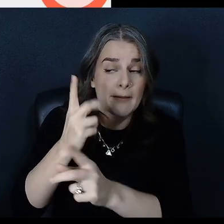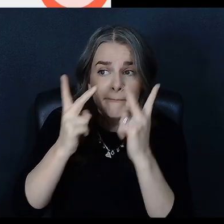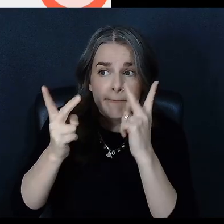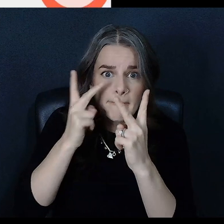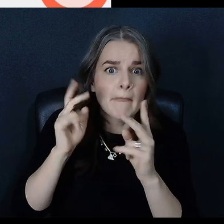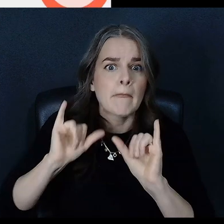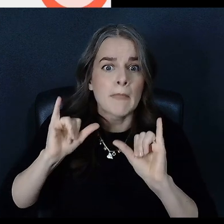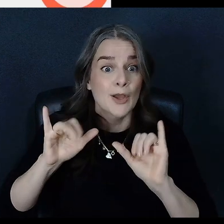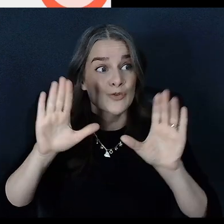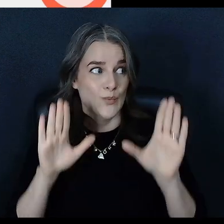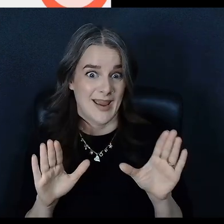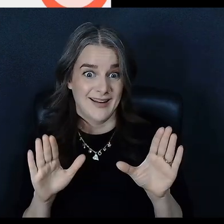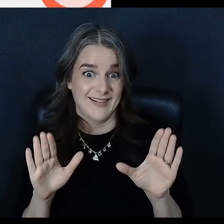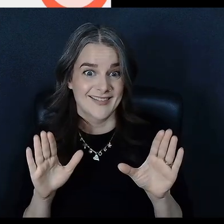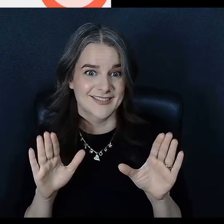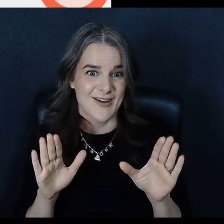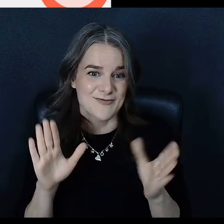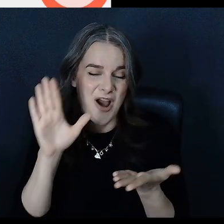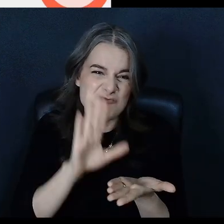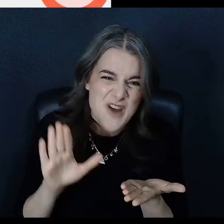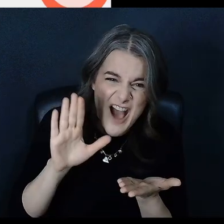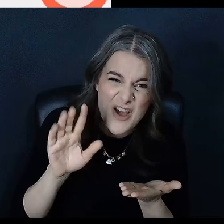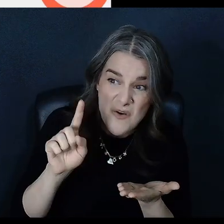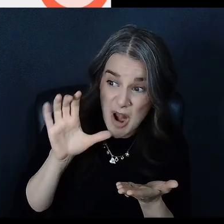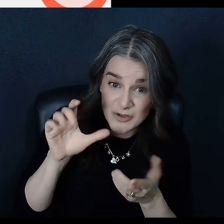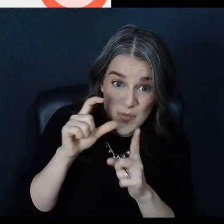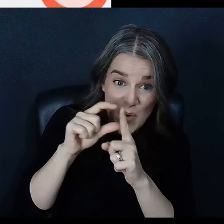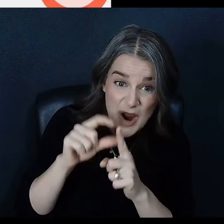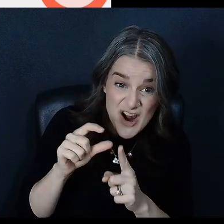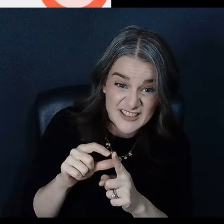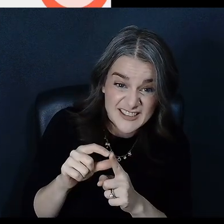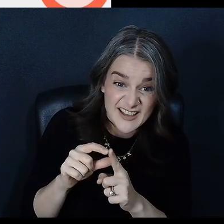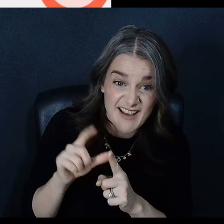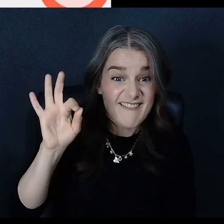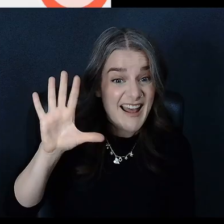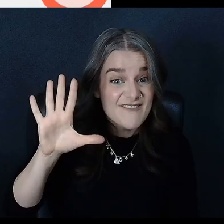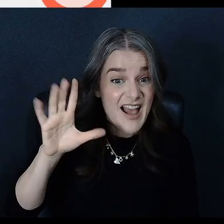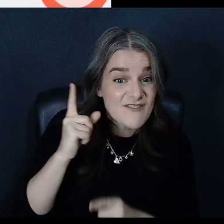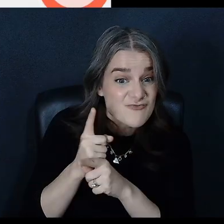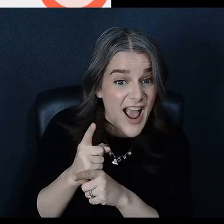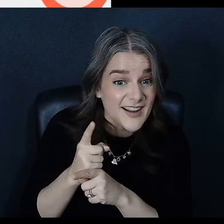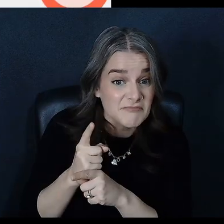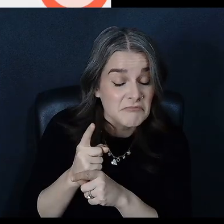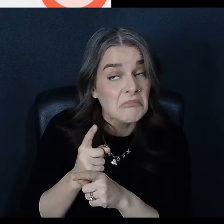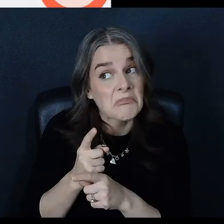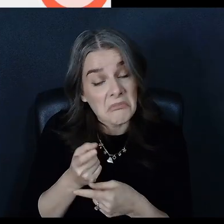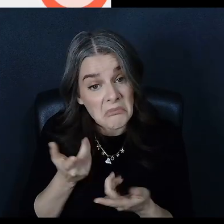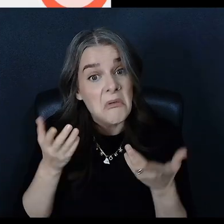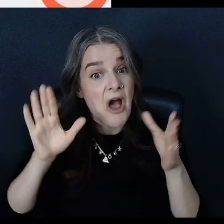So out of every 100 words I say, it gets 95 of them right. Awesome. The interesting part here is, how long